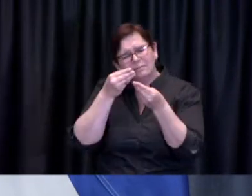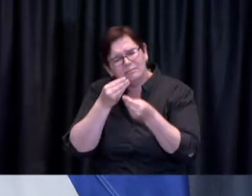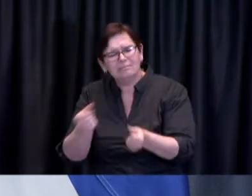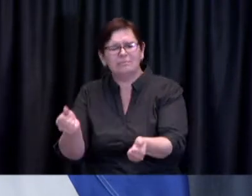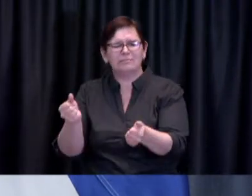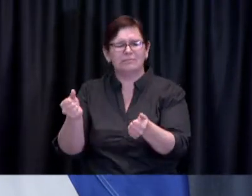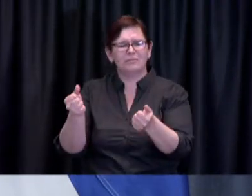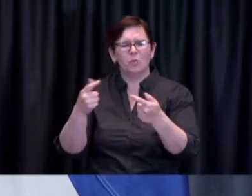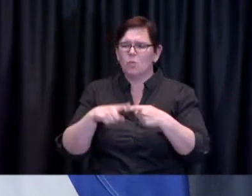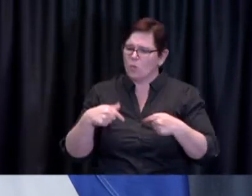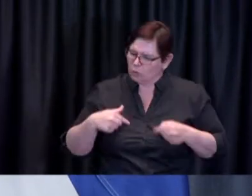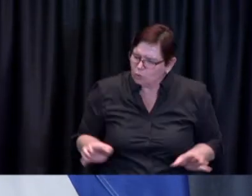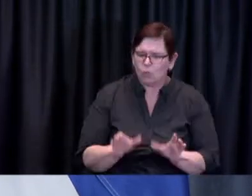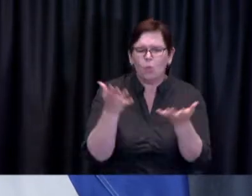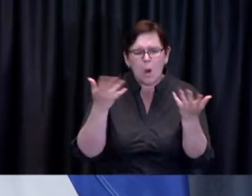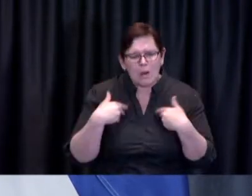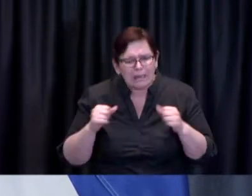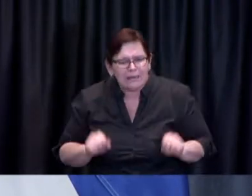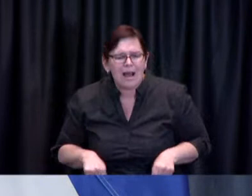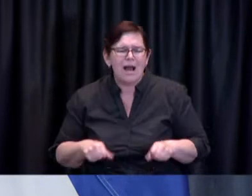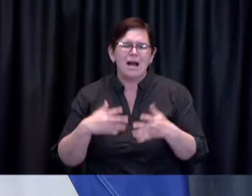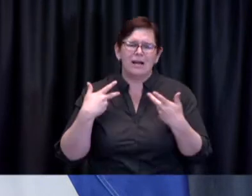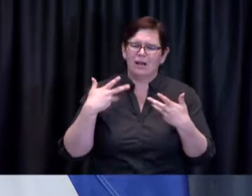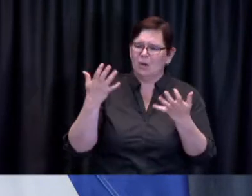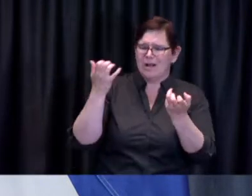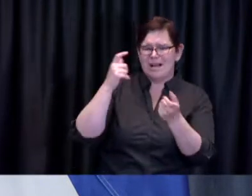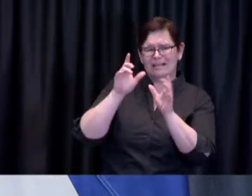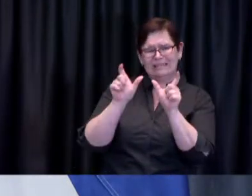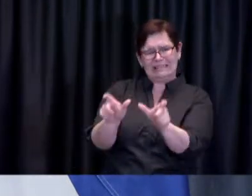terrible loss of life and the terrible toll taken on the lives of those who don't lose their